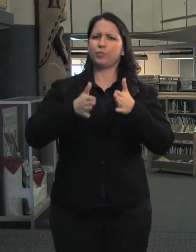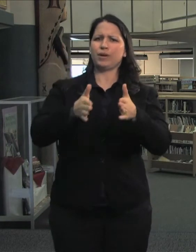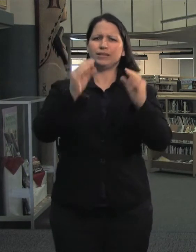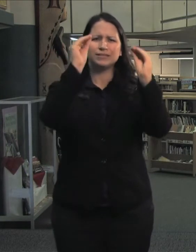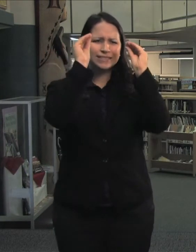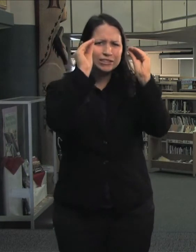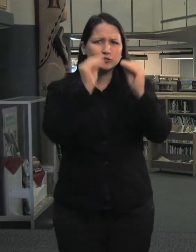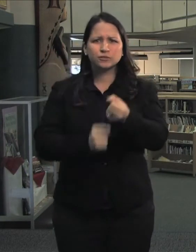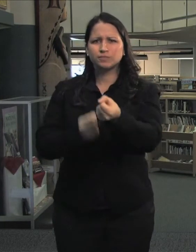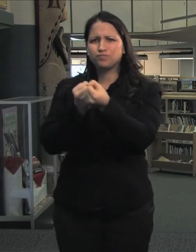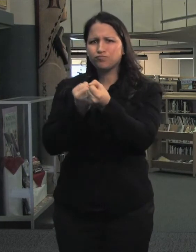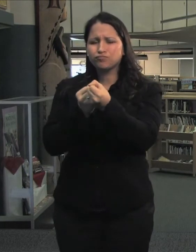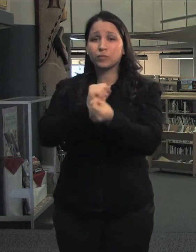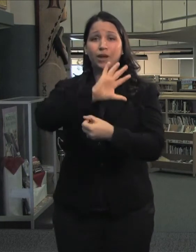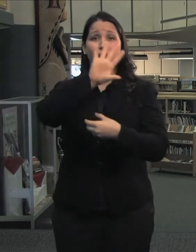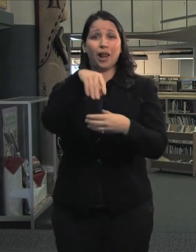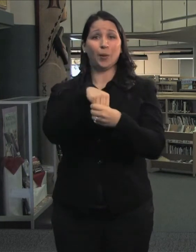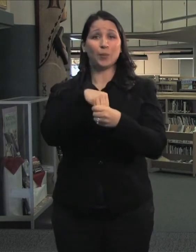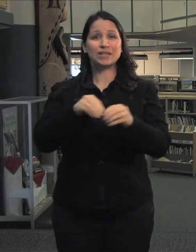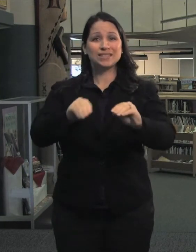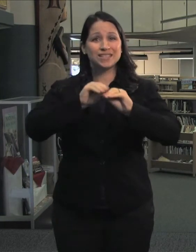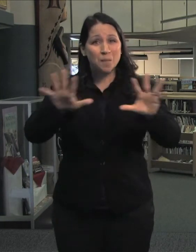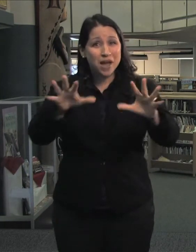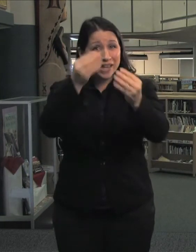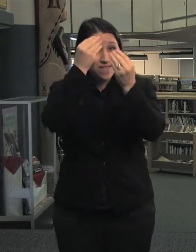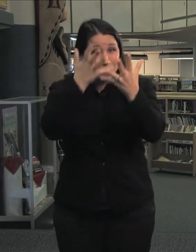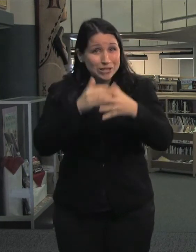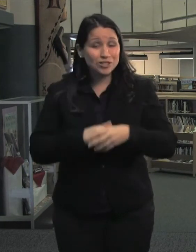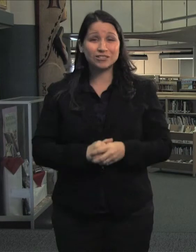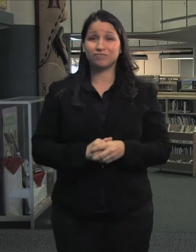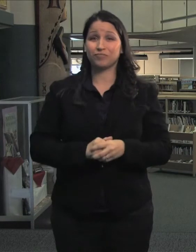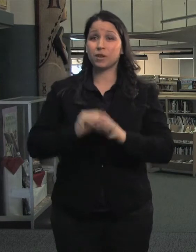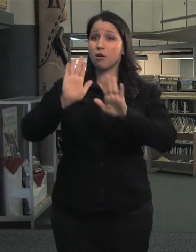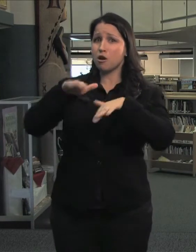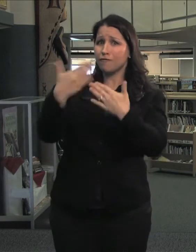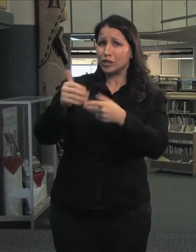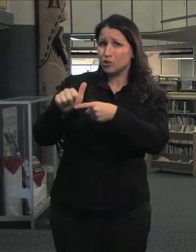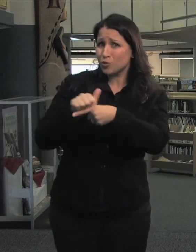practices in the field, including disseminating information, offering training,